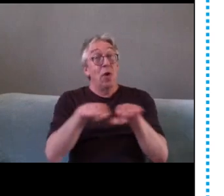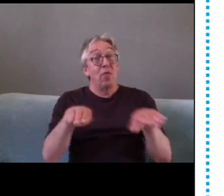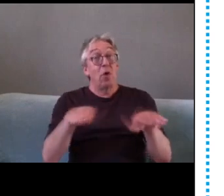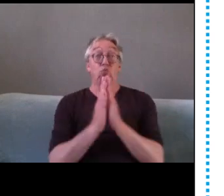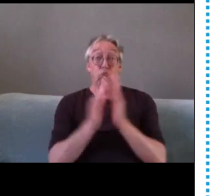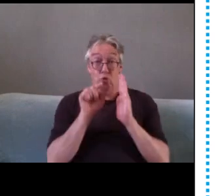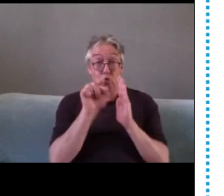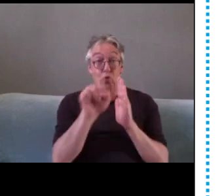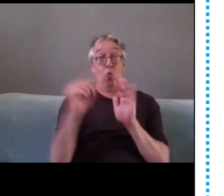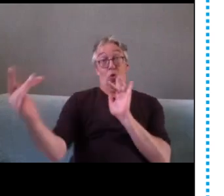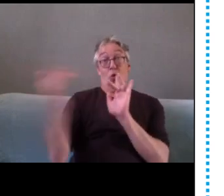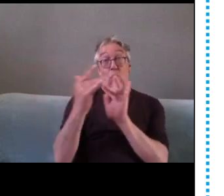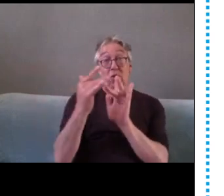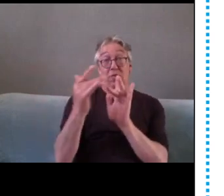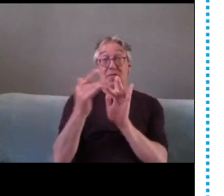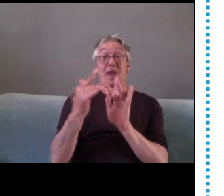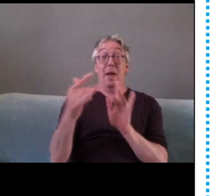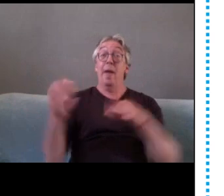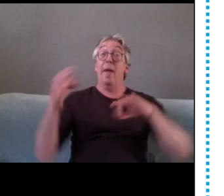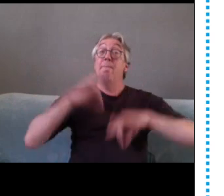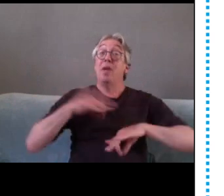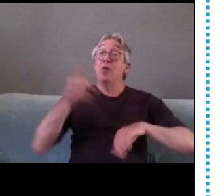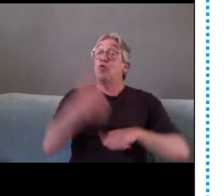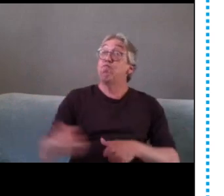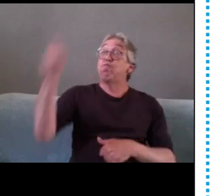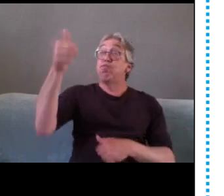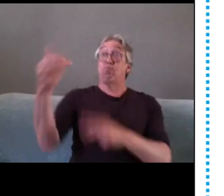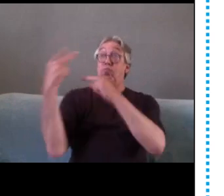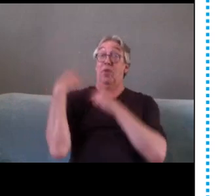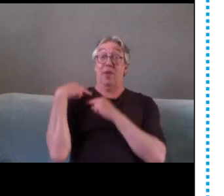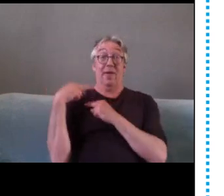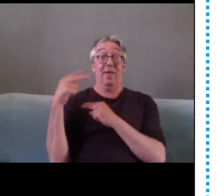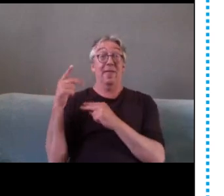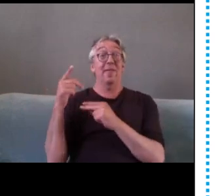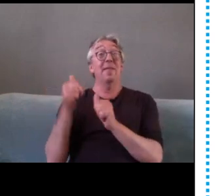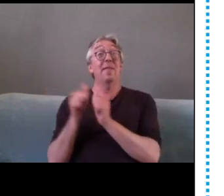with digital or telecoms affairs and also with the member of BEREC